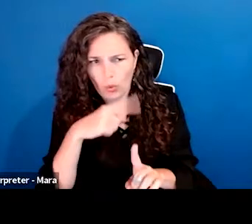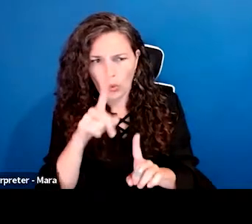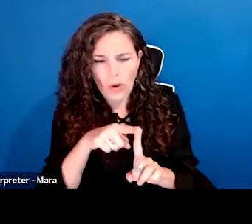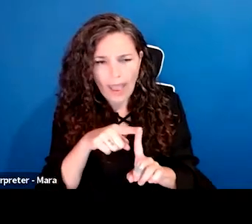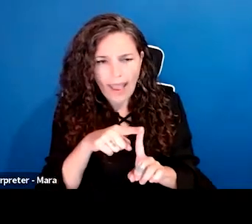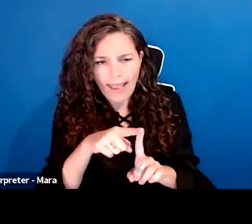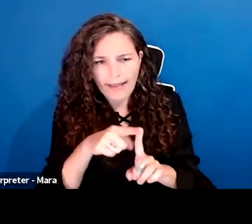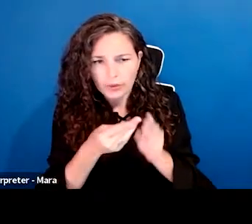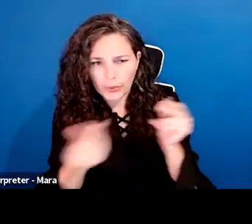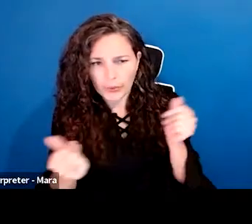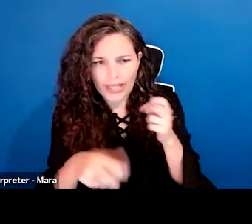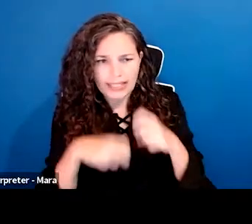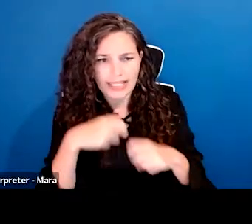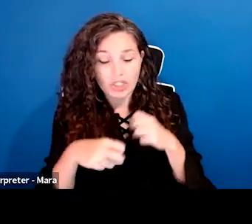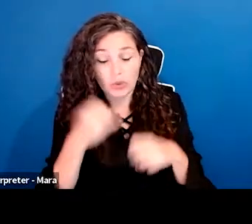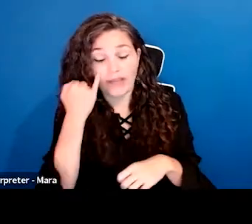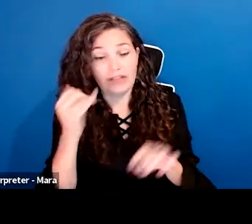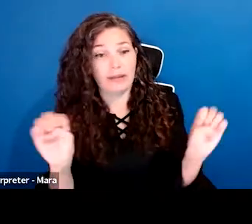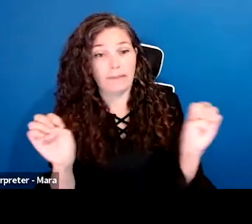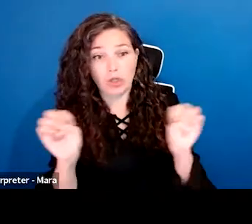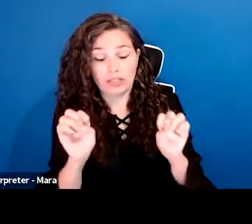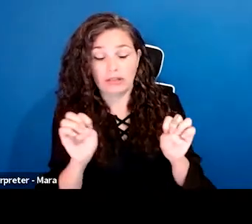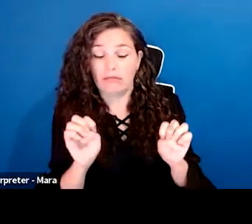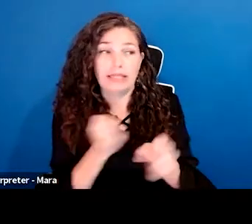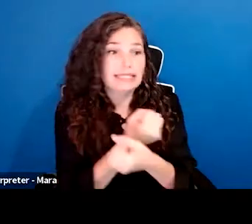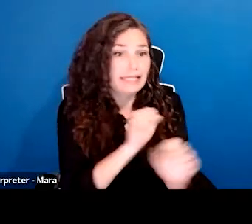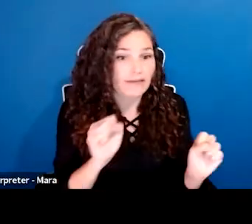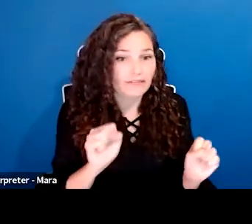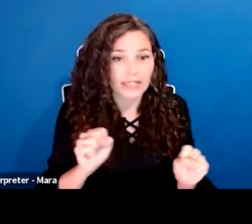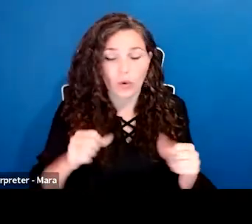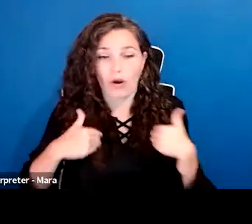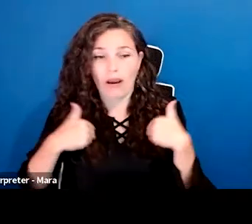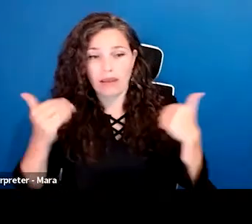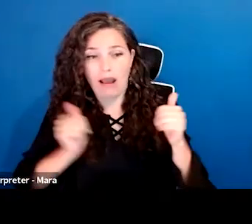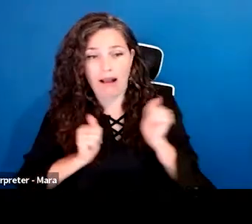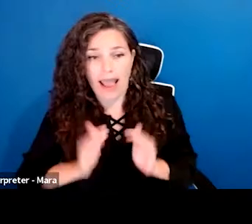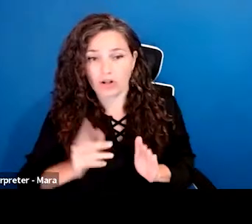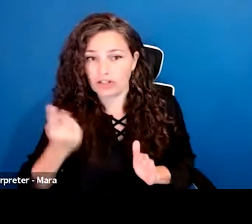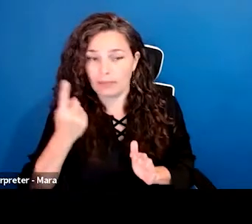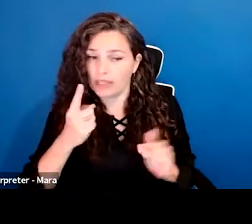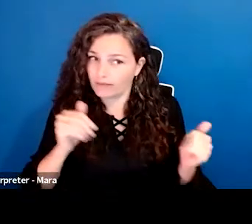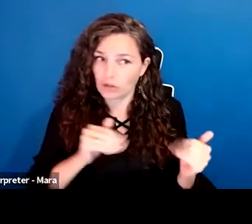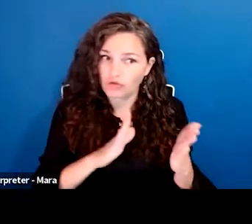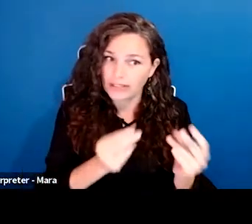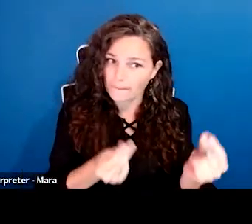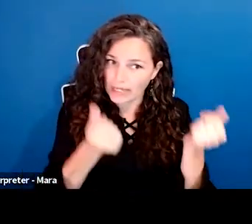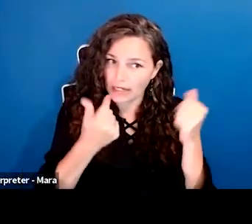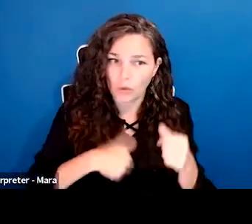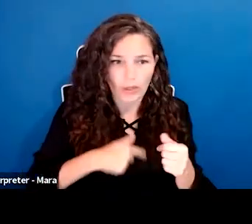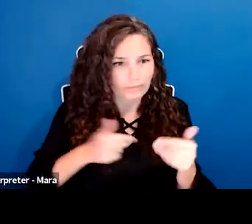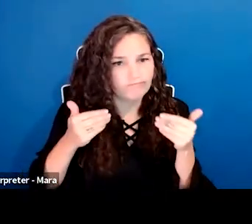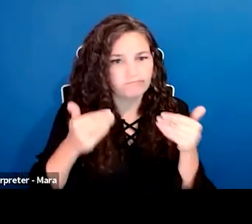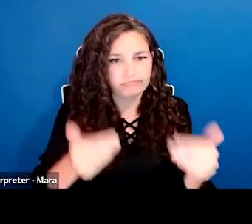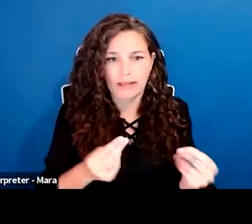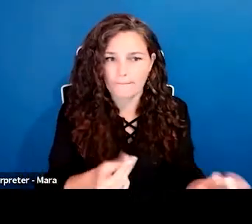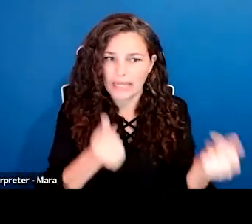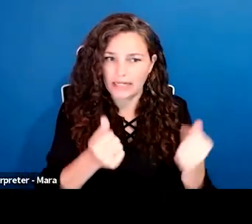if there's a pressing matter such as safety minors something that needs to be addressed immediately we press forward immediately to resolve it.